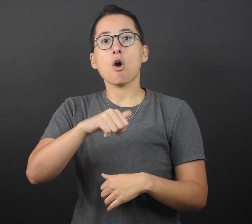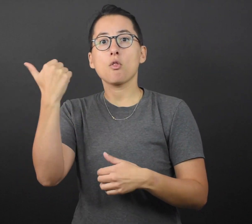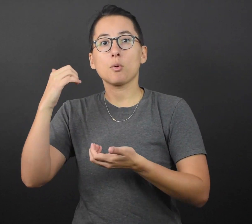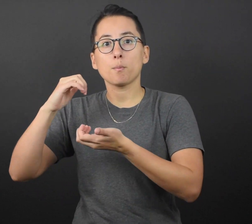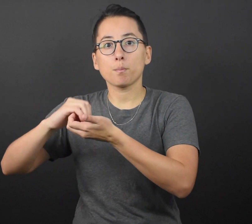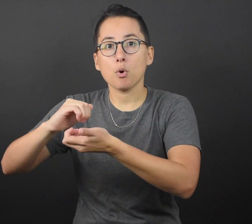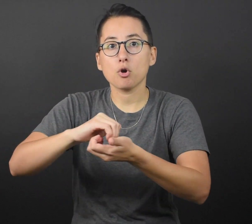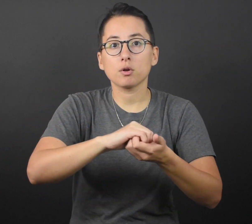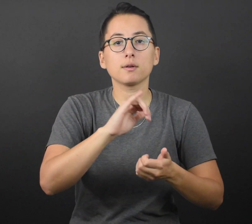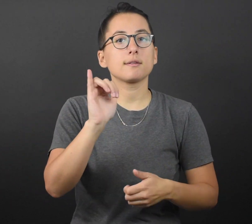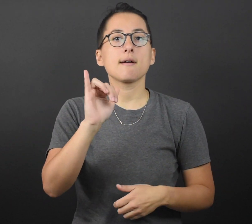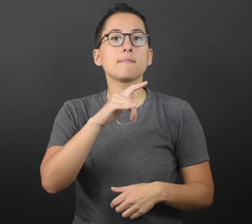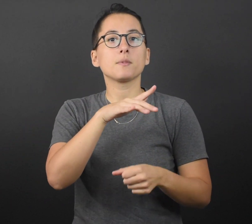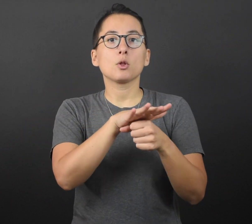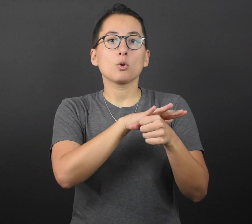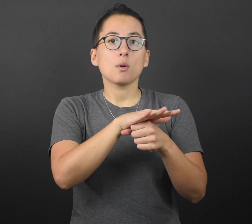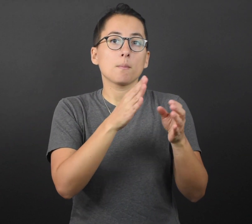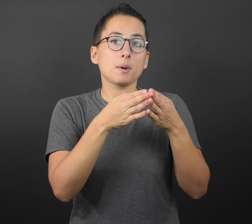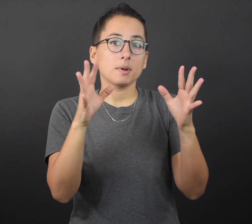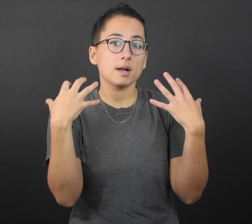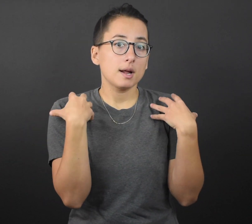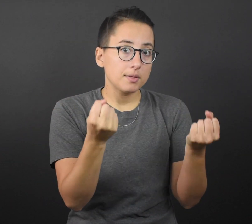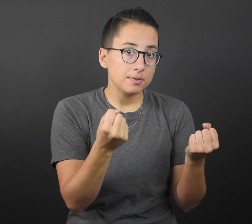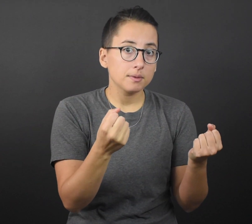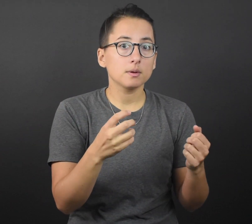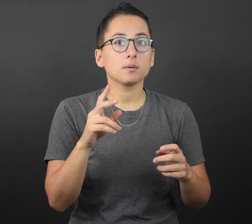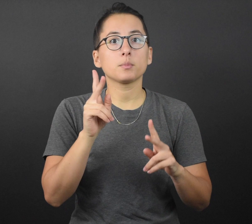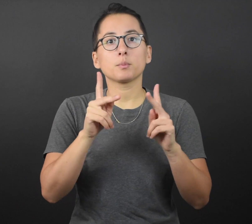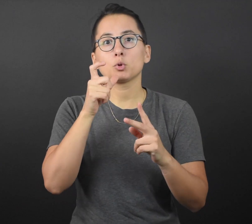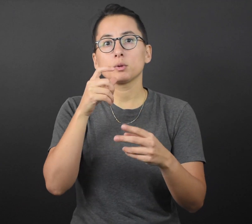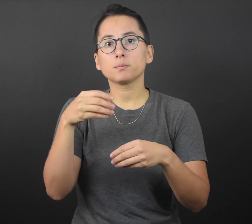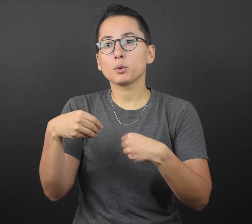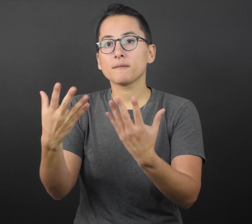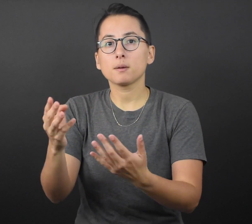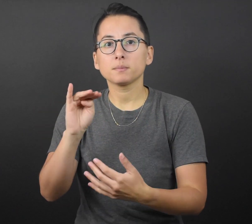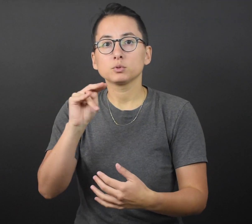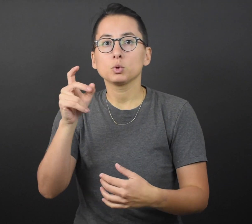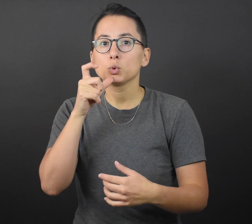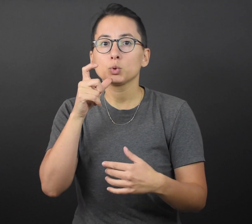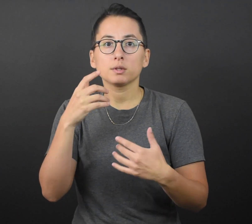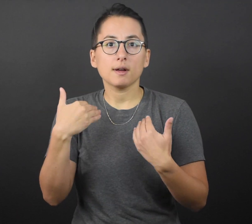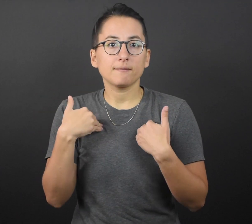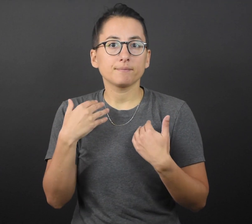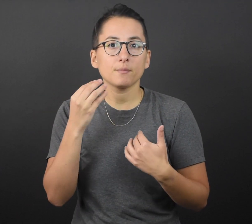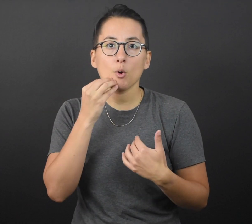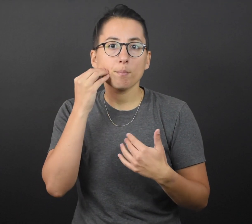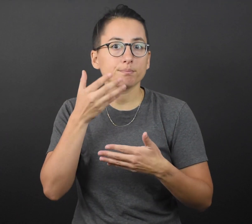including local public health, those serving unhoused Minnesotans, and tribes.